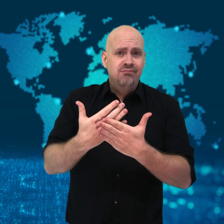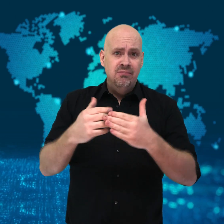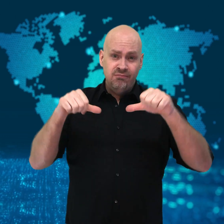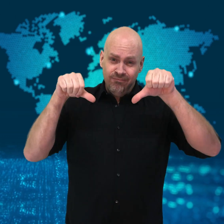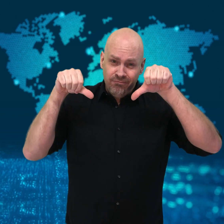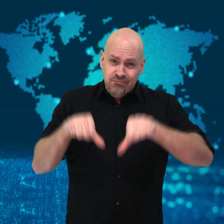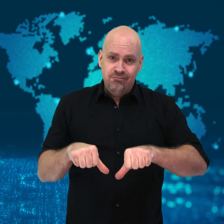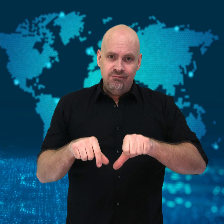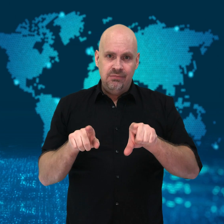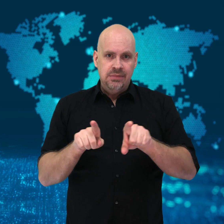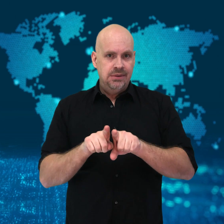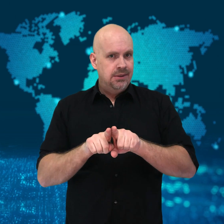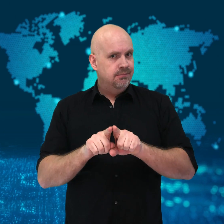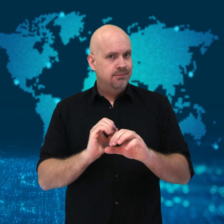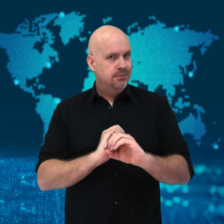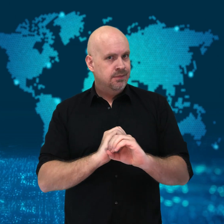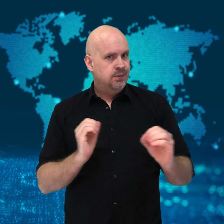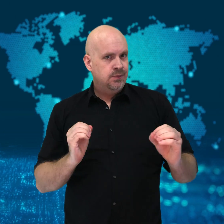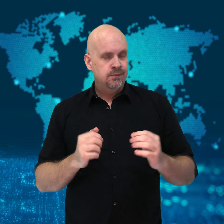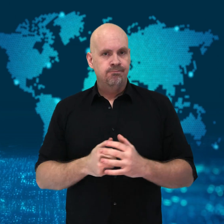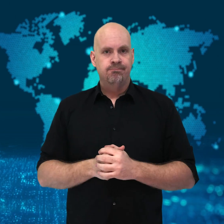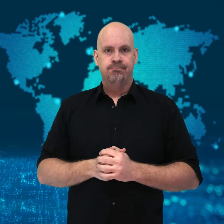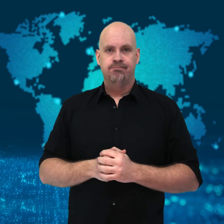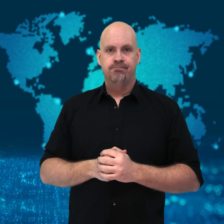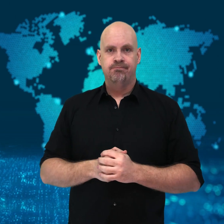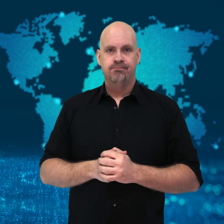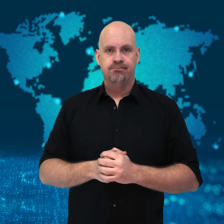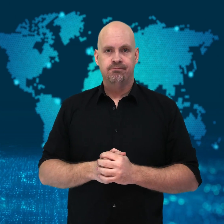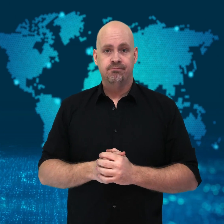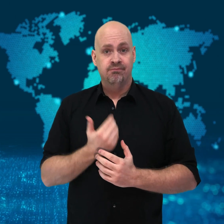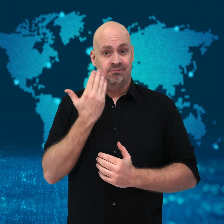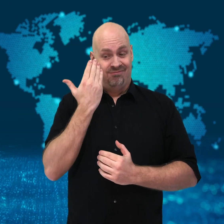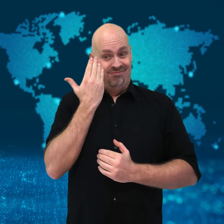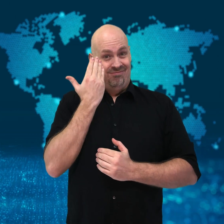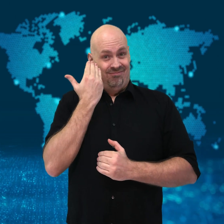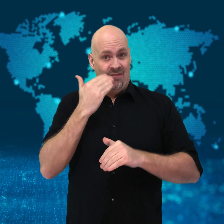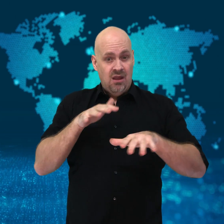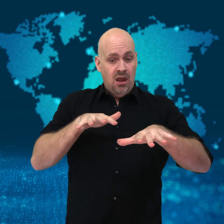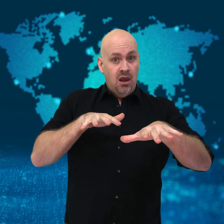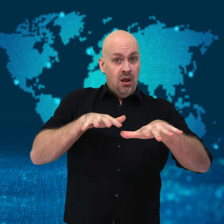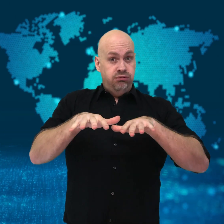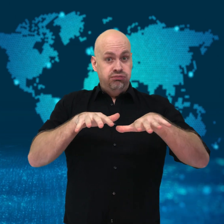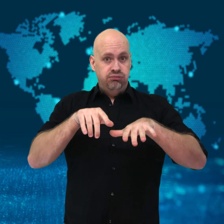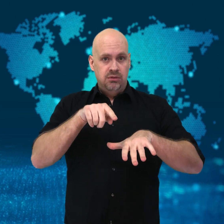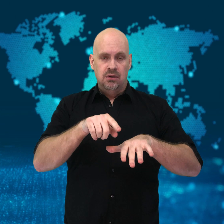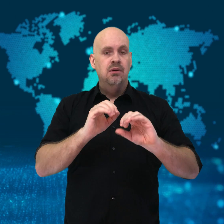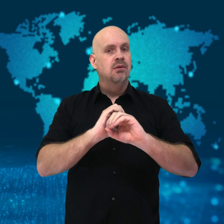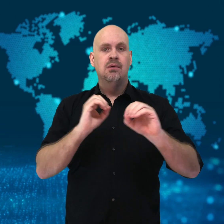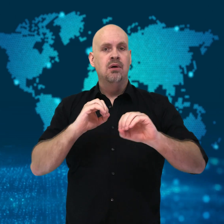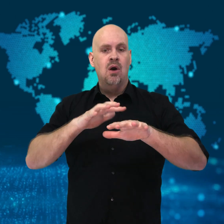This time, the quake did not cause a tsunami.